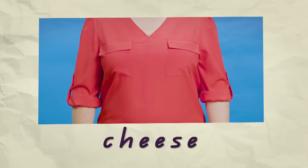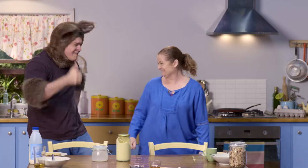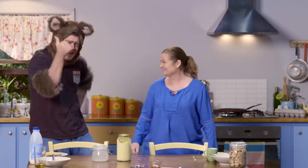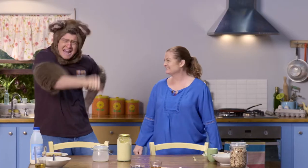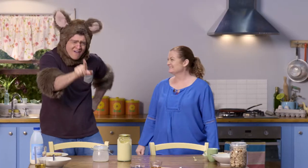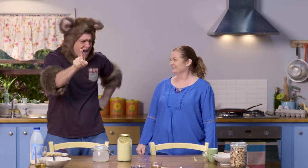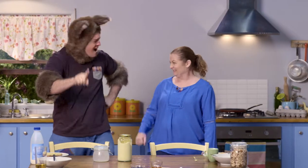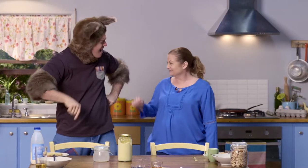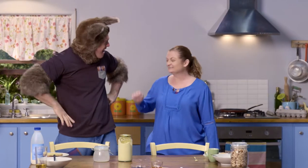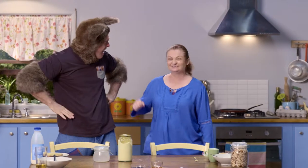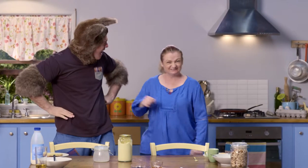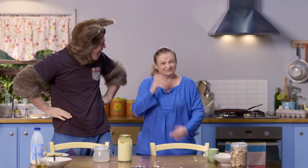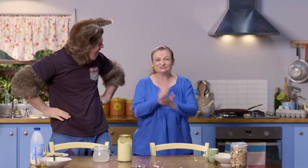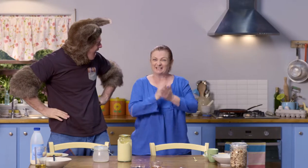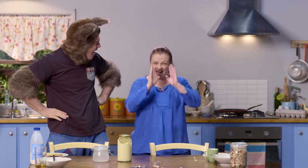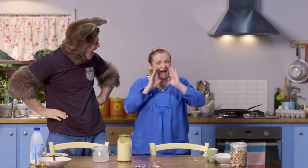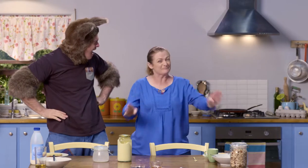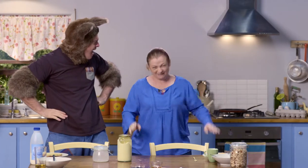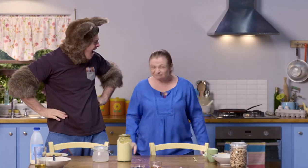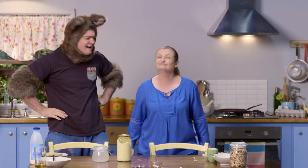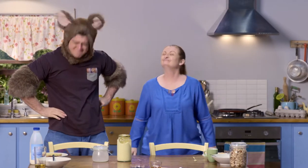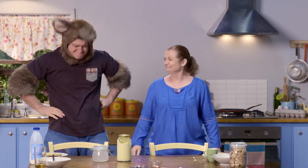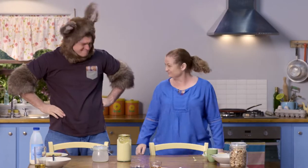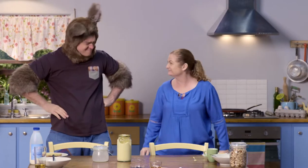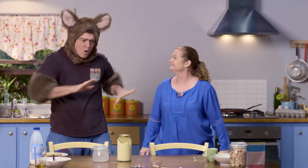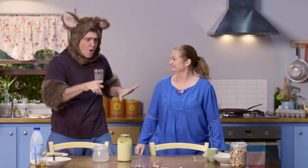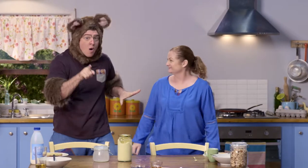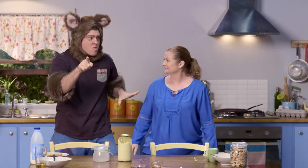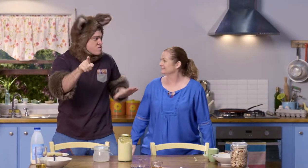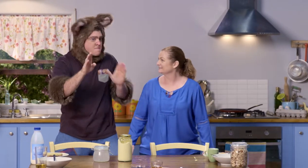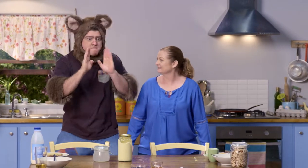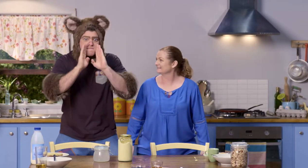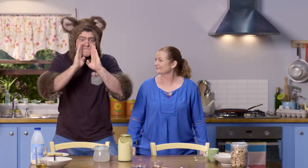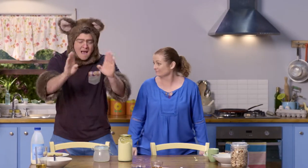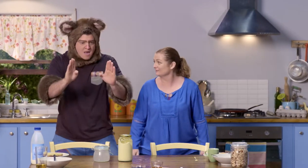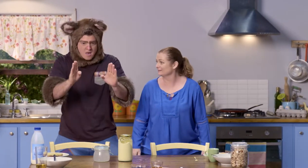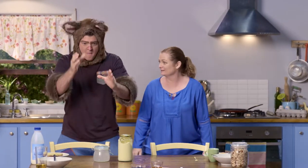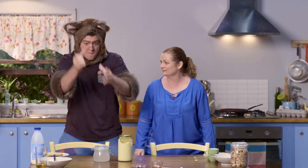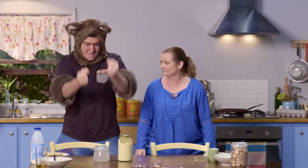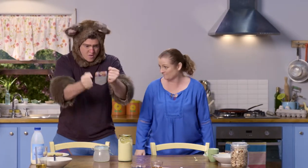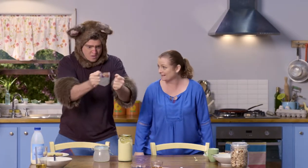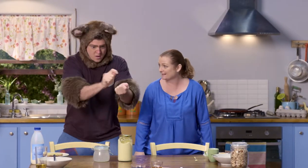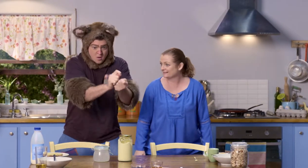They are so clever. Yes, it truly is amazing, Possum. Yeah, and it's just amazing to think